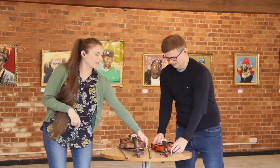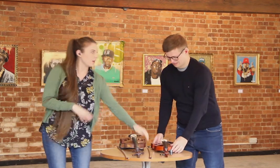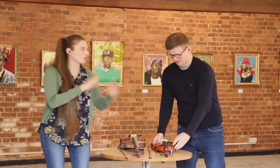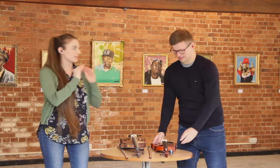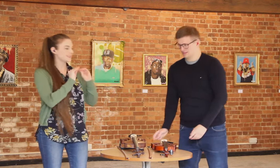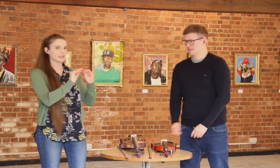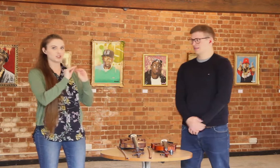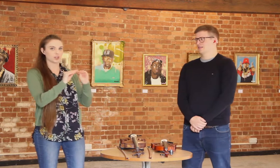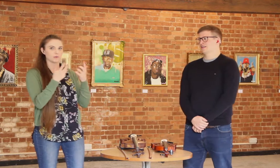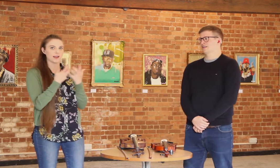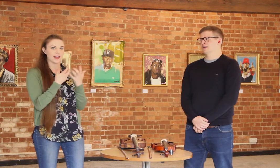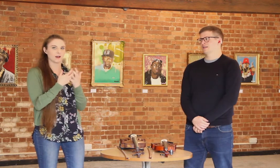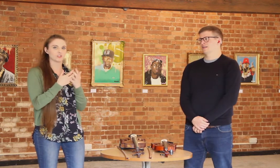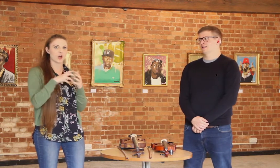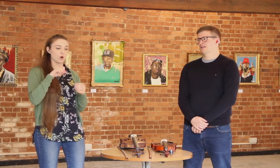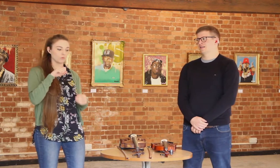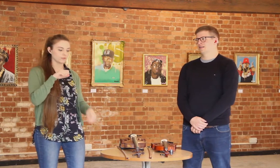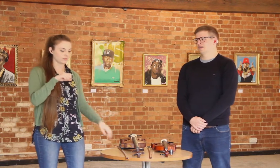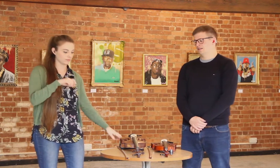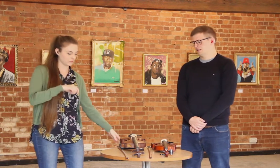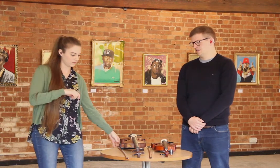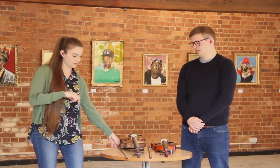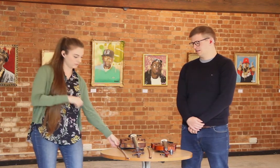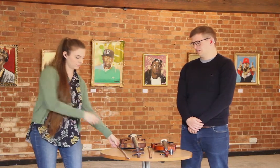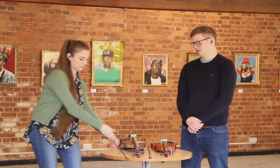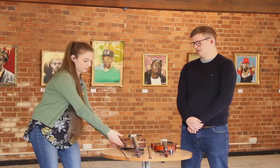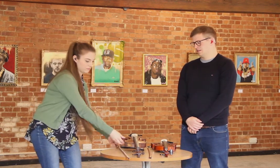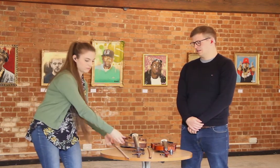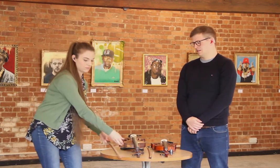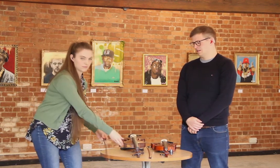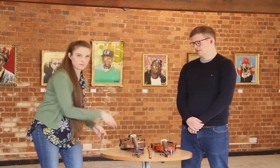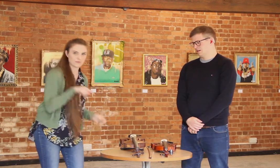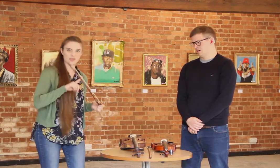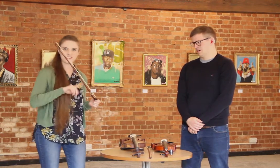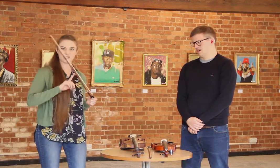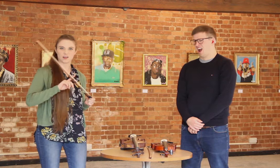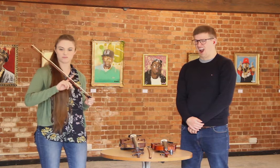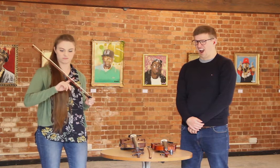I’m going to teach you how to hold... this thing